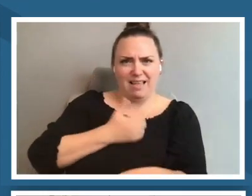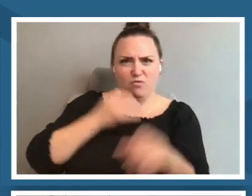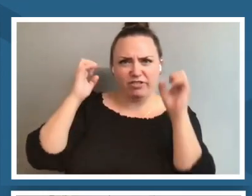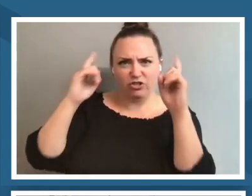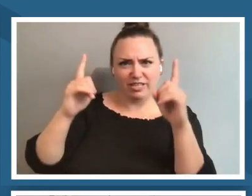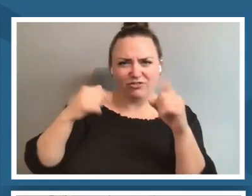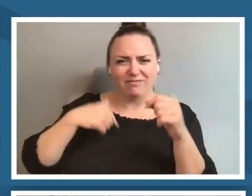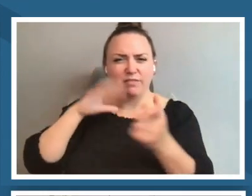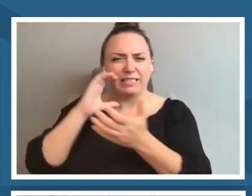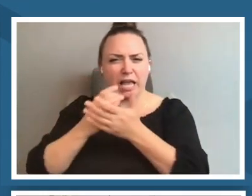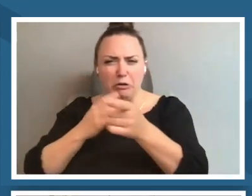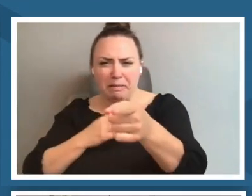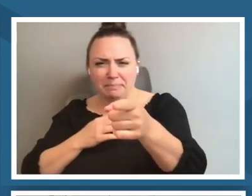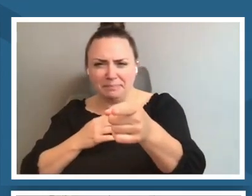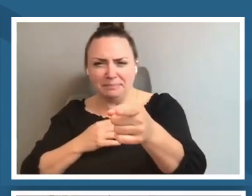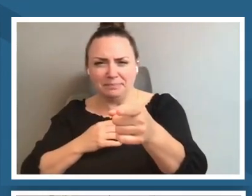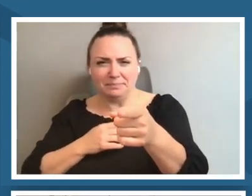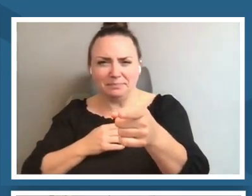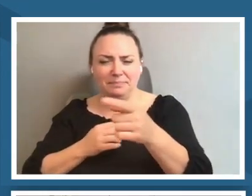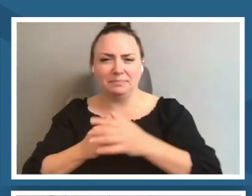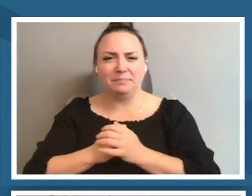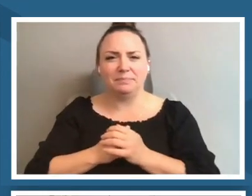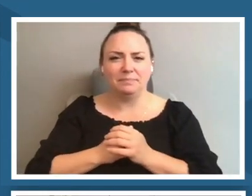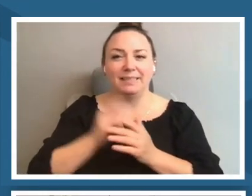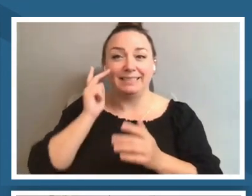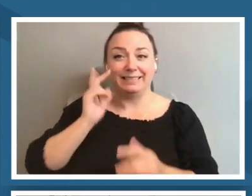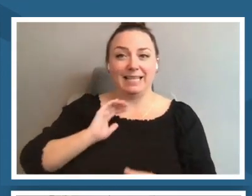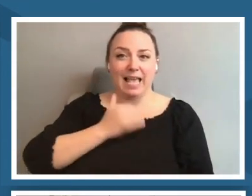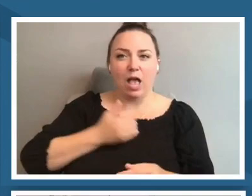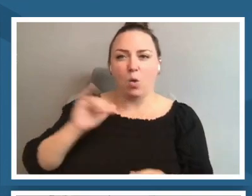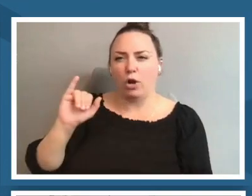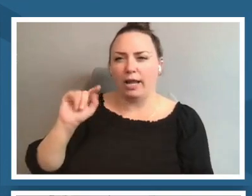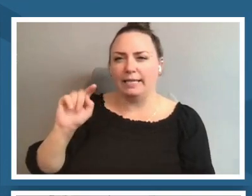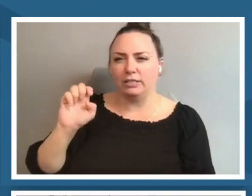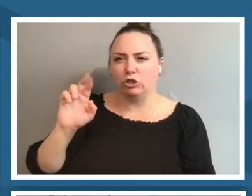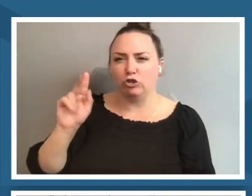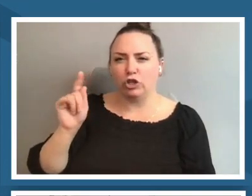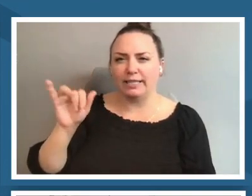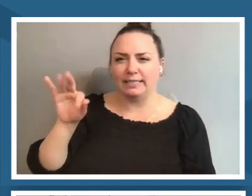of our editor processes is that we